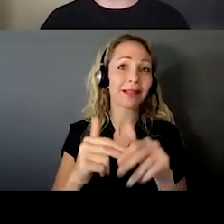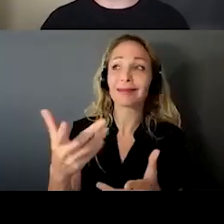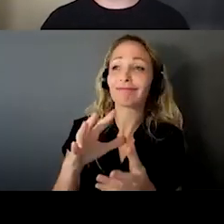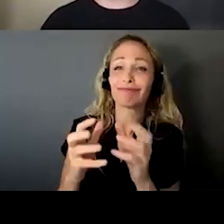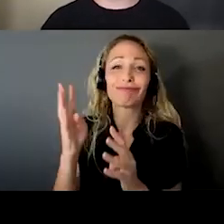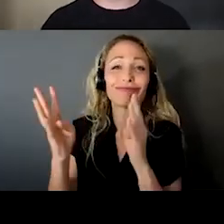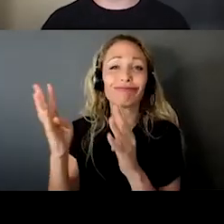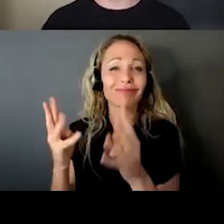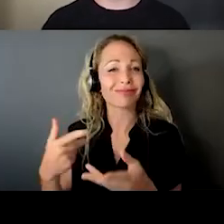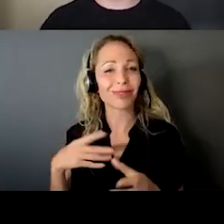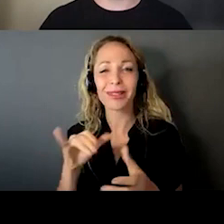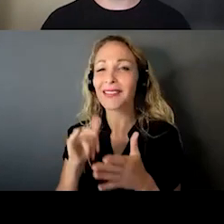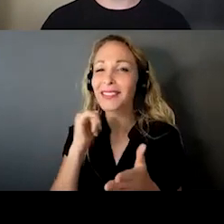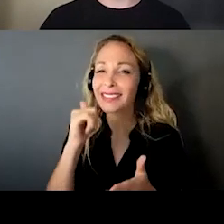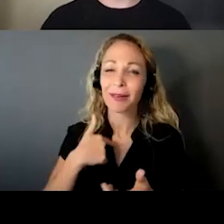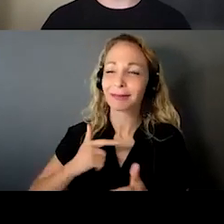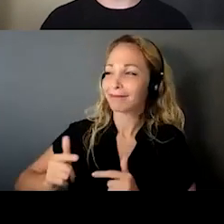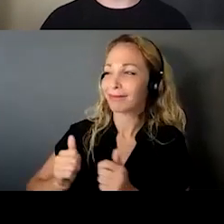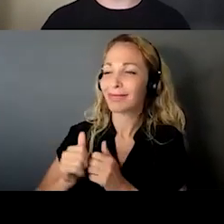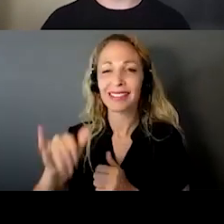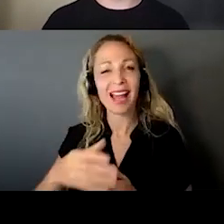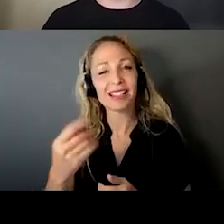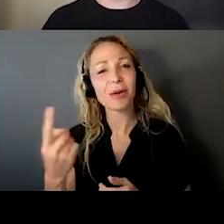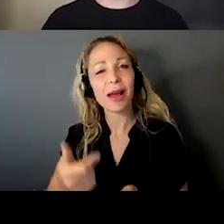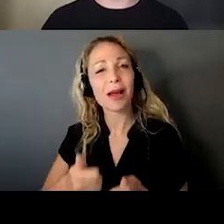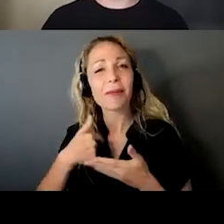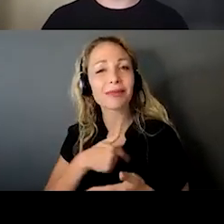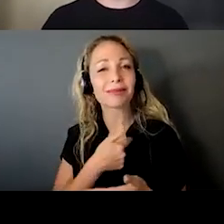AND ALWAYS SO HELPFUL TO ACCESS THE CUSTOM OBJECT